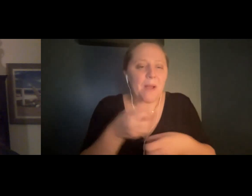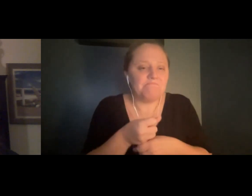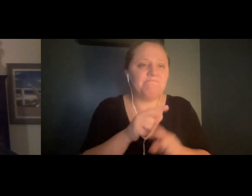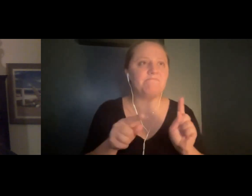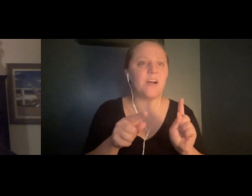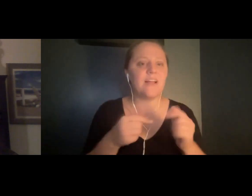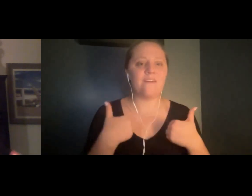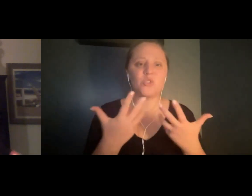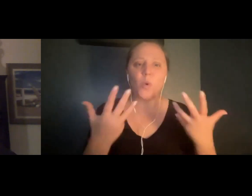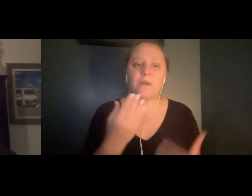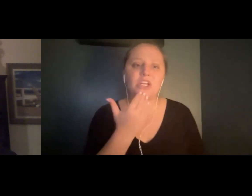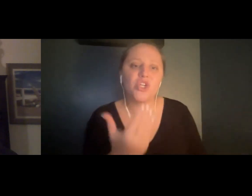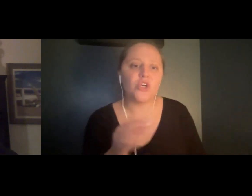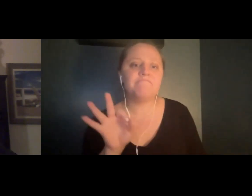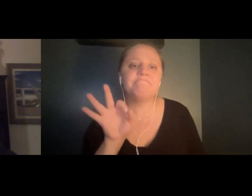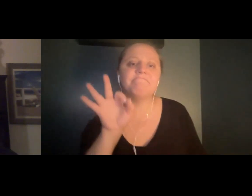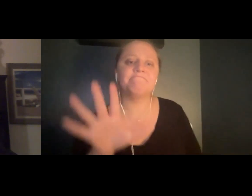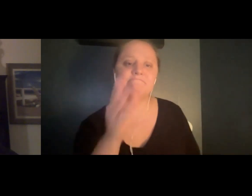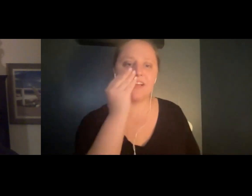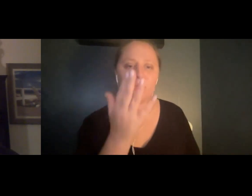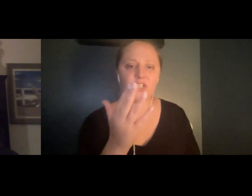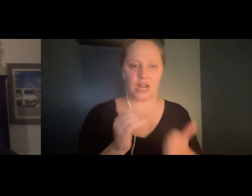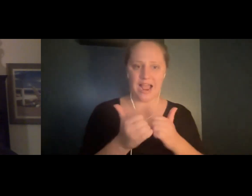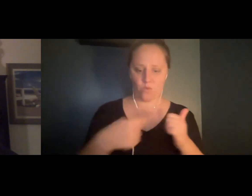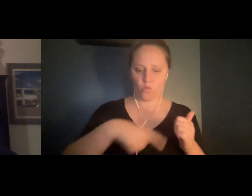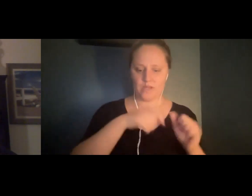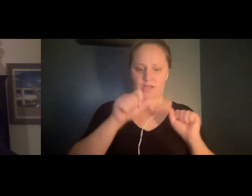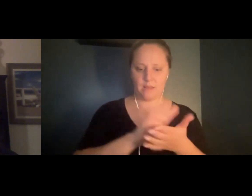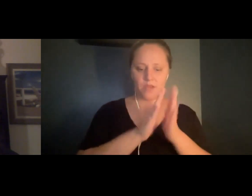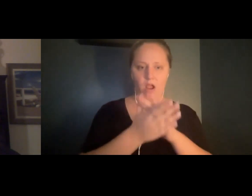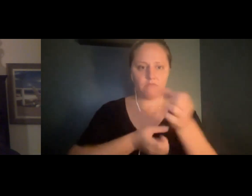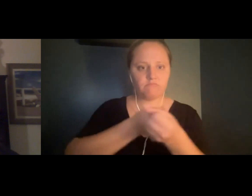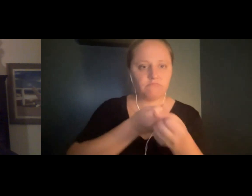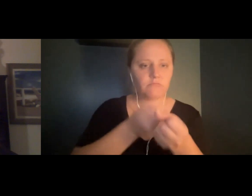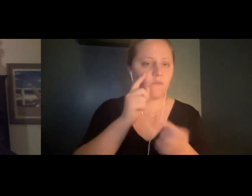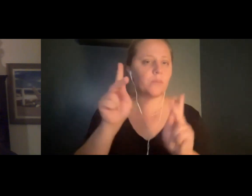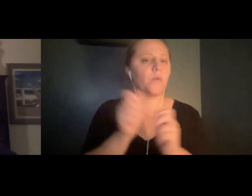on how we can be advocates or allies for those with disabilities. So, I wanted